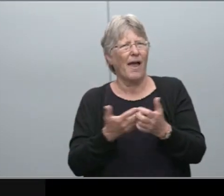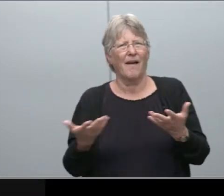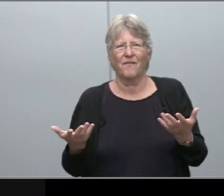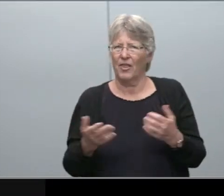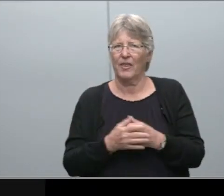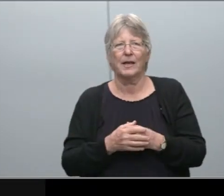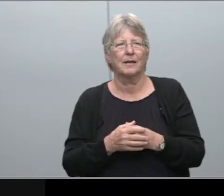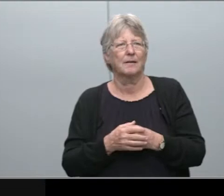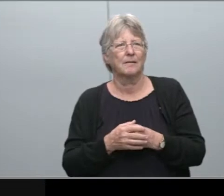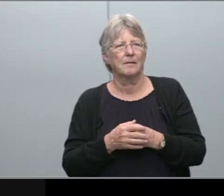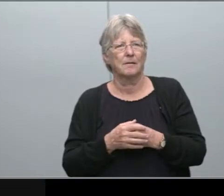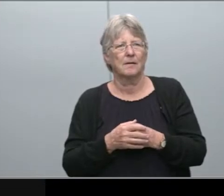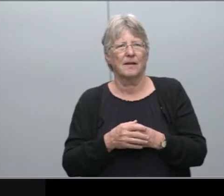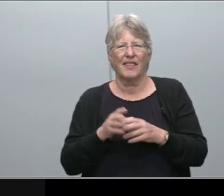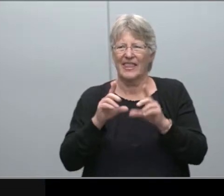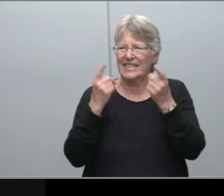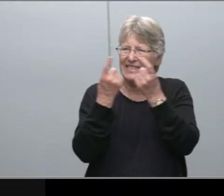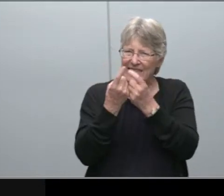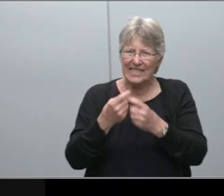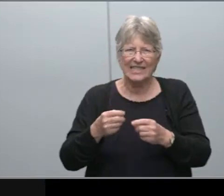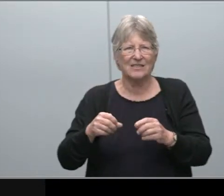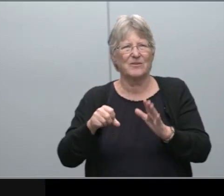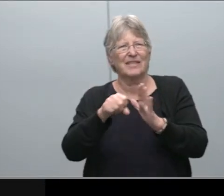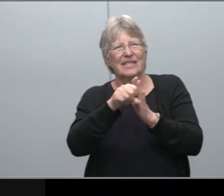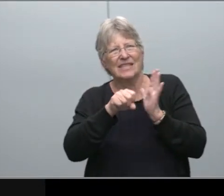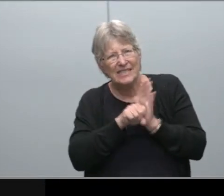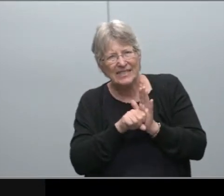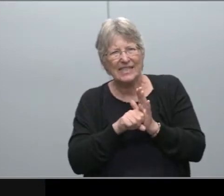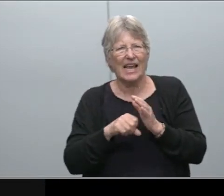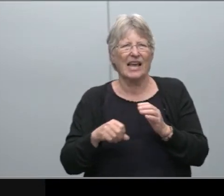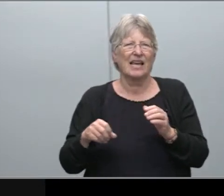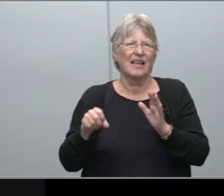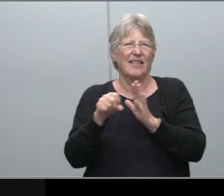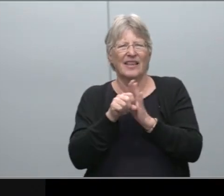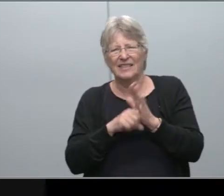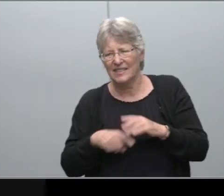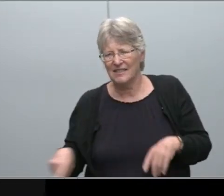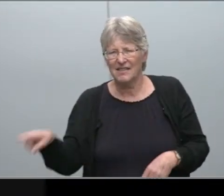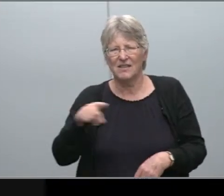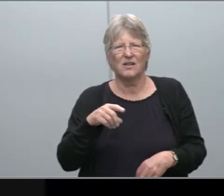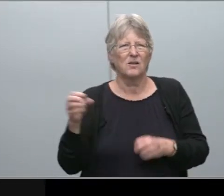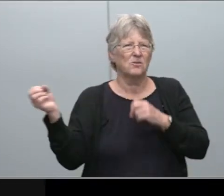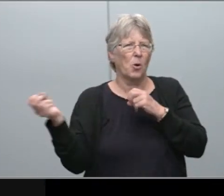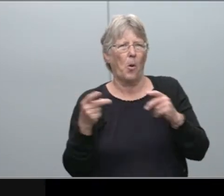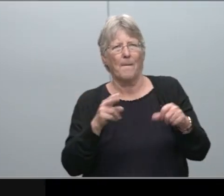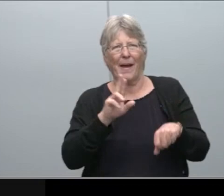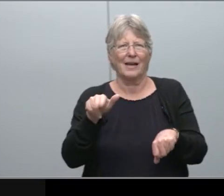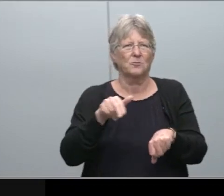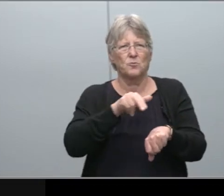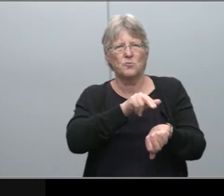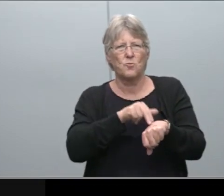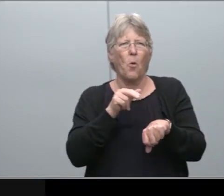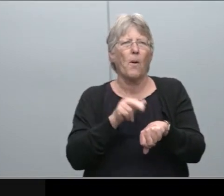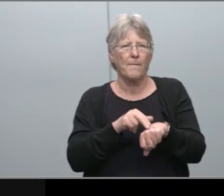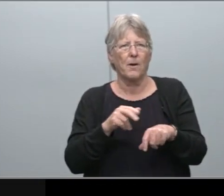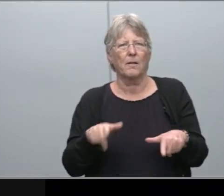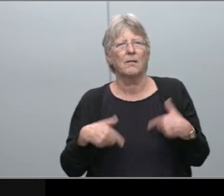Mr. Itson, how are we on time? Do we need to move to the next question? Yeah. We're at seven o'clock right now.